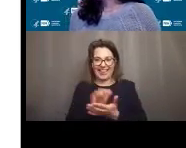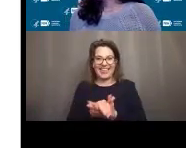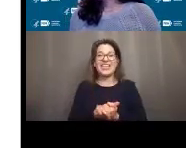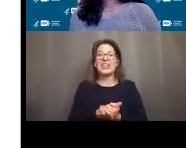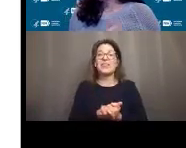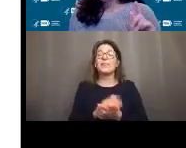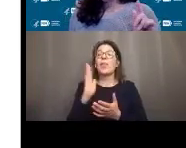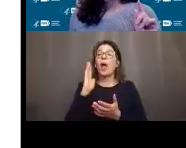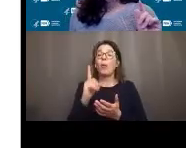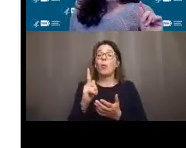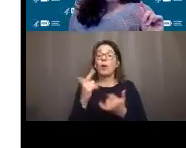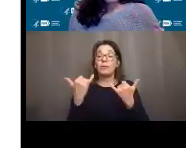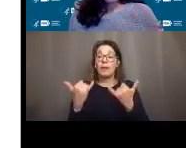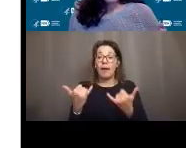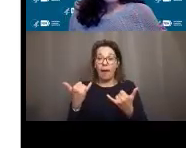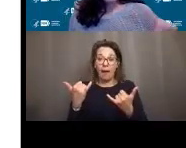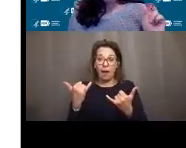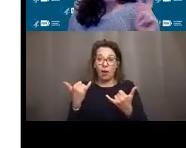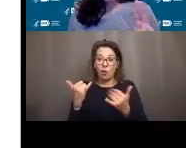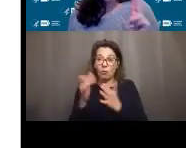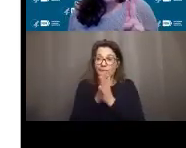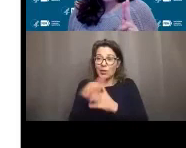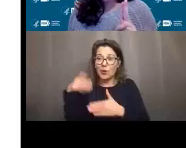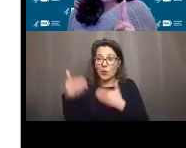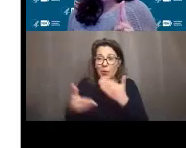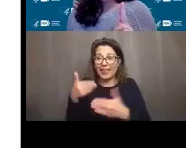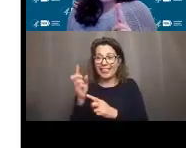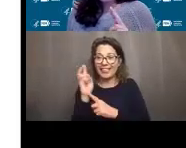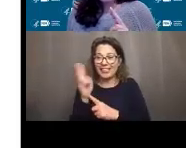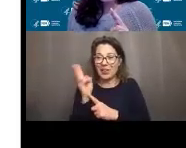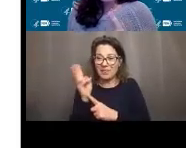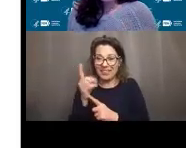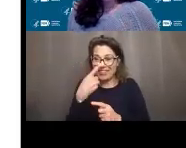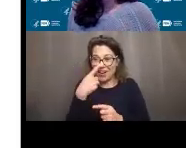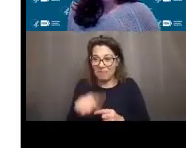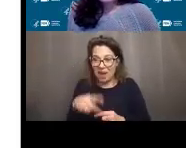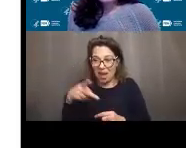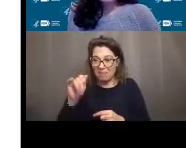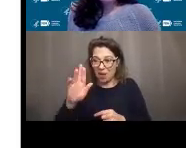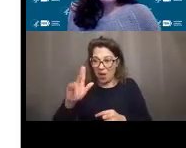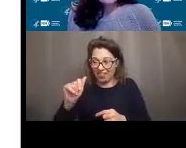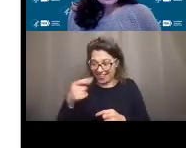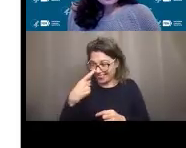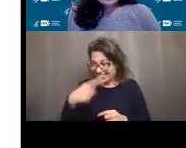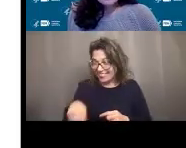and I encourage everyone to look into the Common Fund high-risk, high-reward research programs.